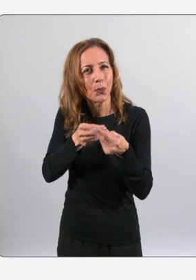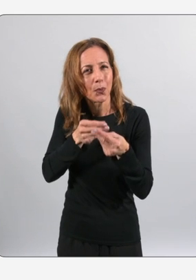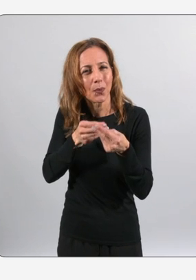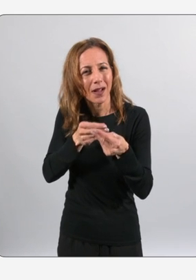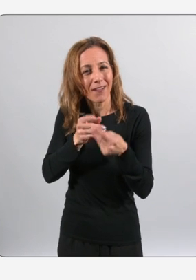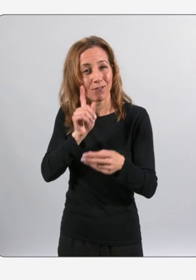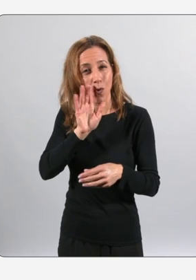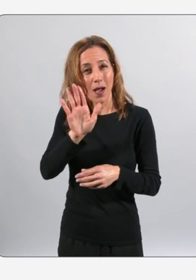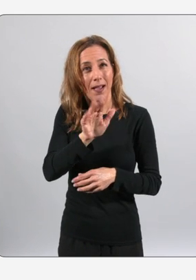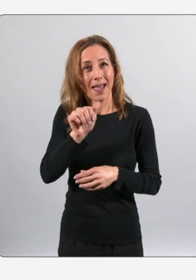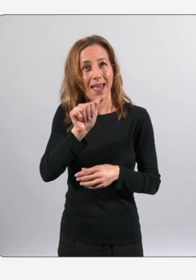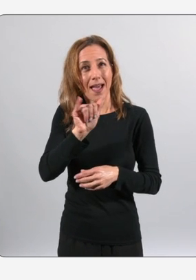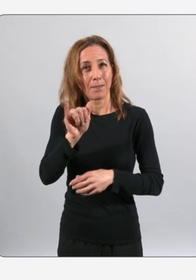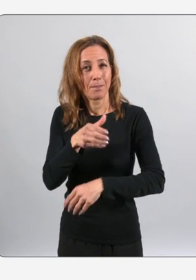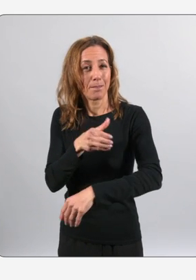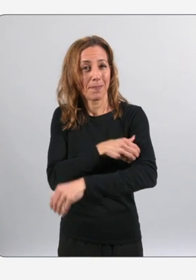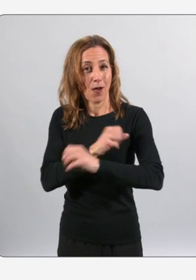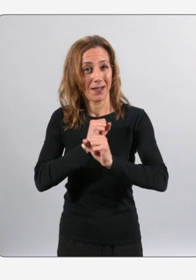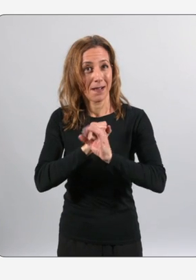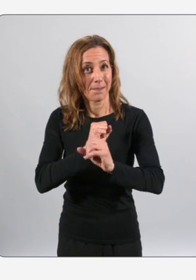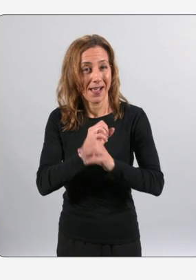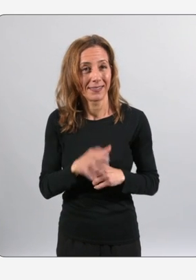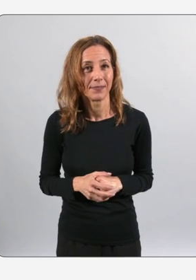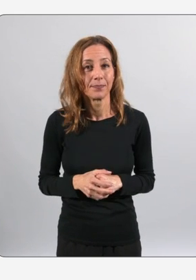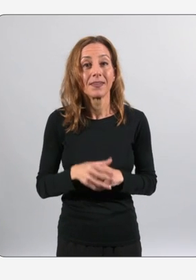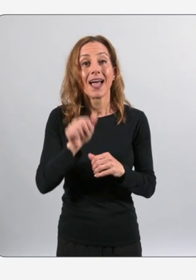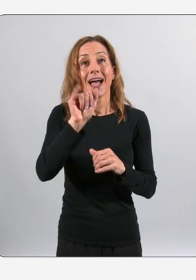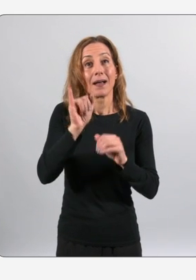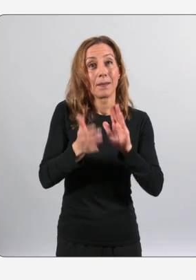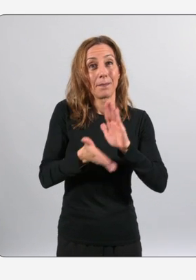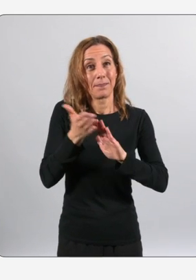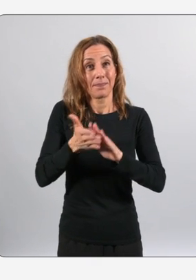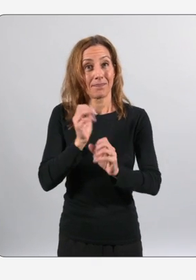In fact, AI powered campaigns are the next part of our checklist.